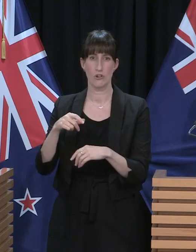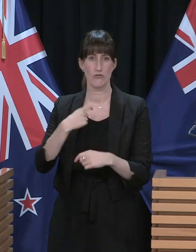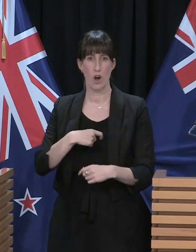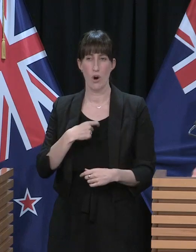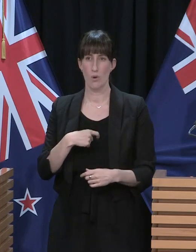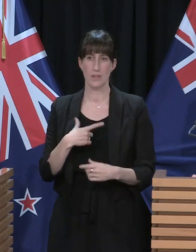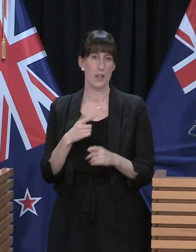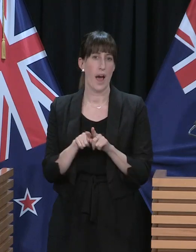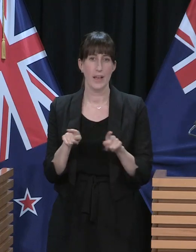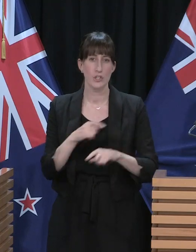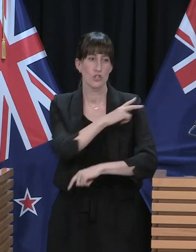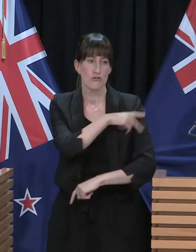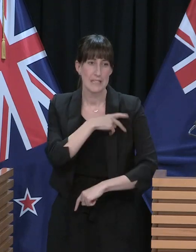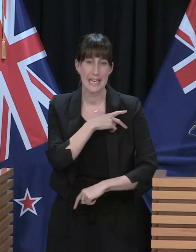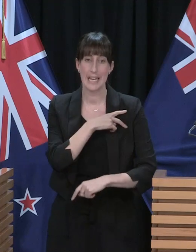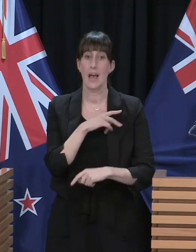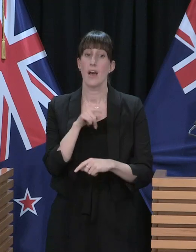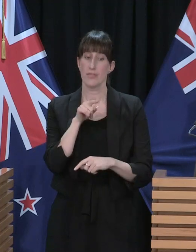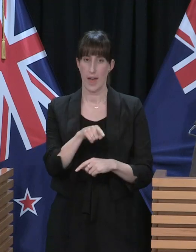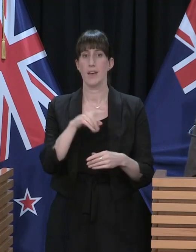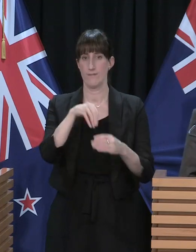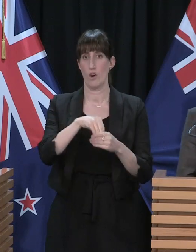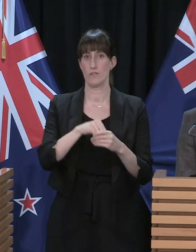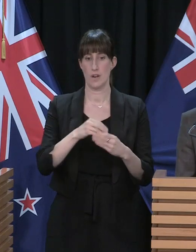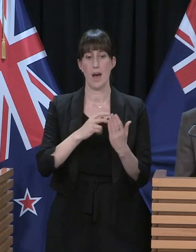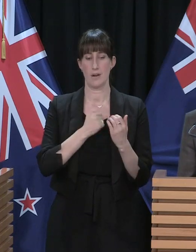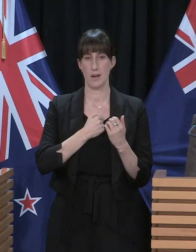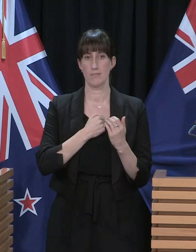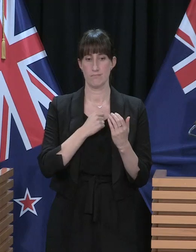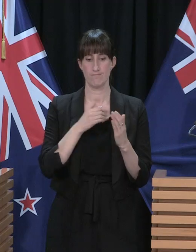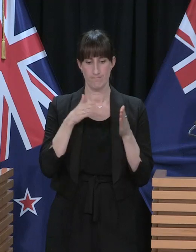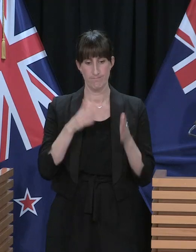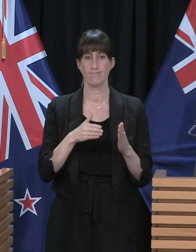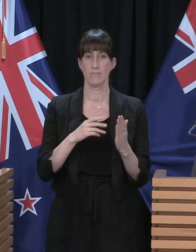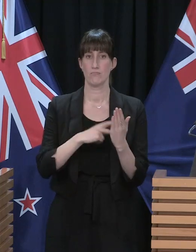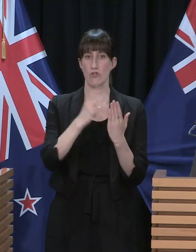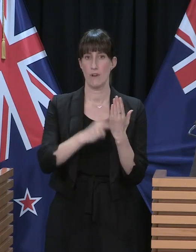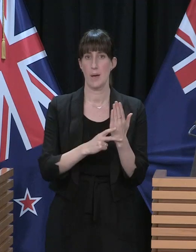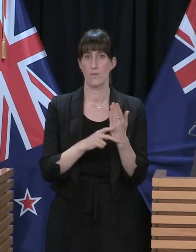across the public and the private sector roles, like security, are all part of an